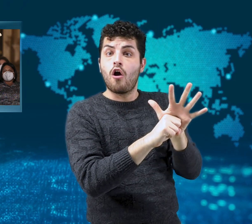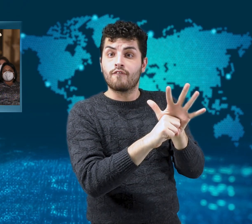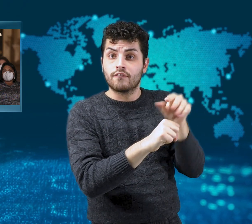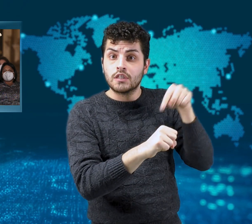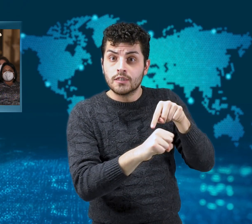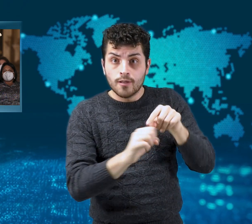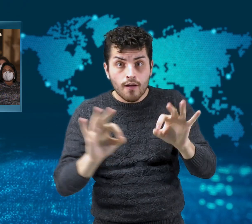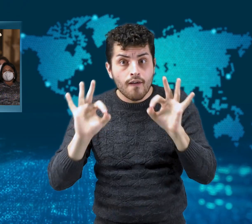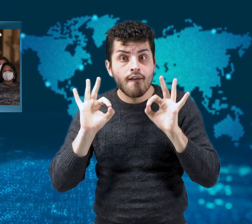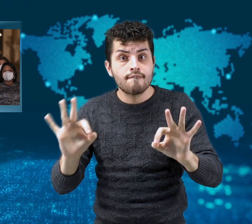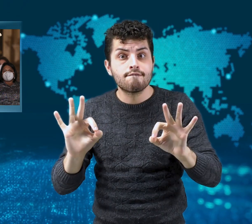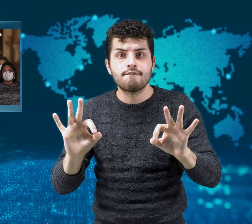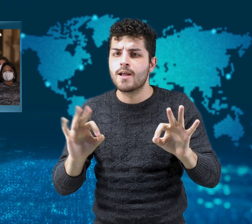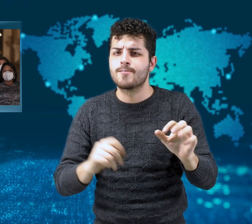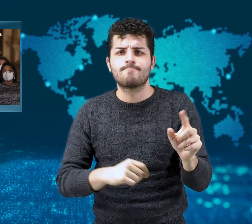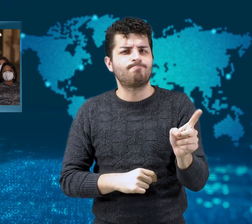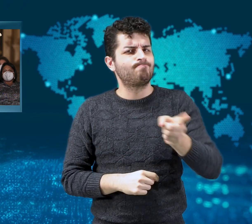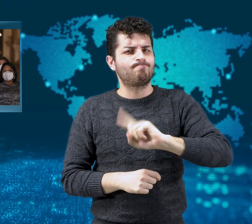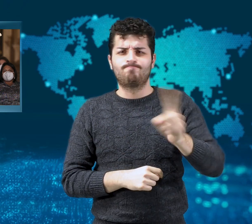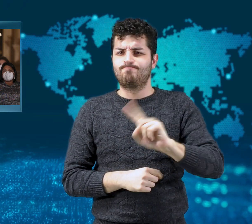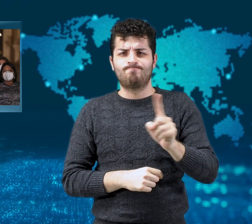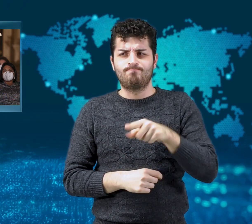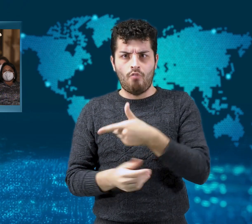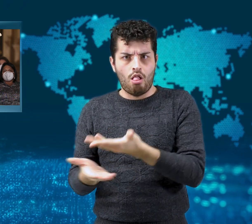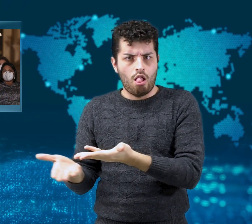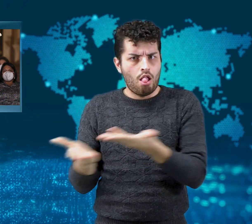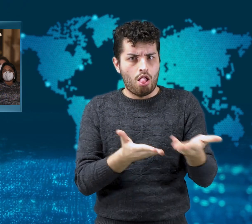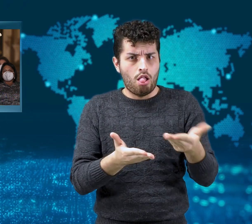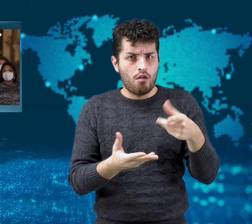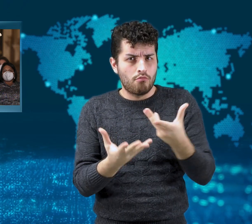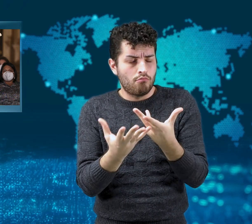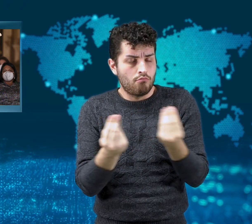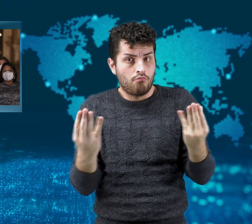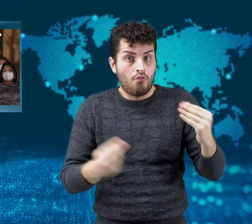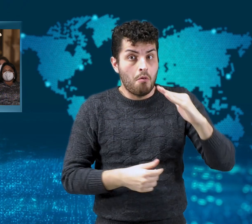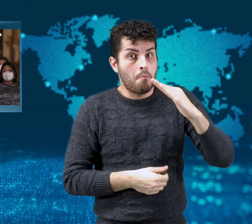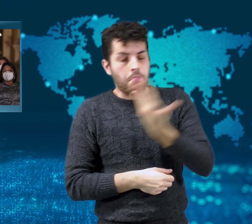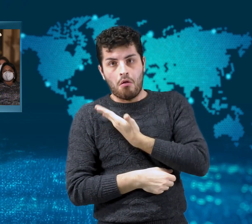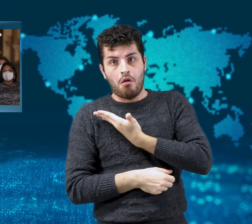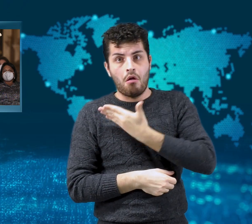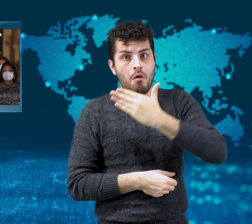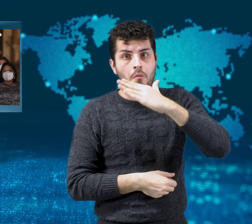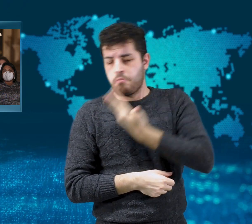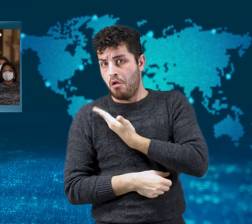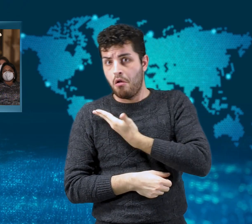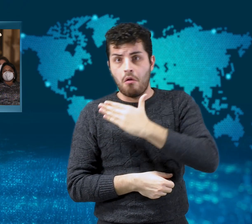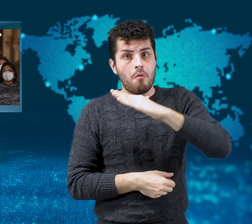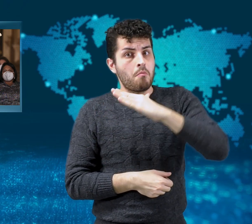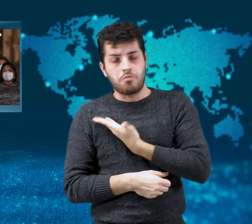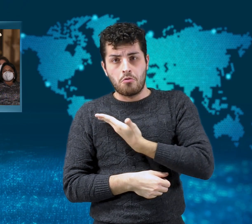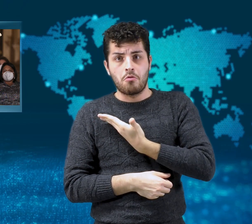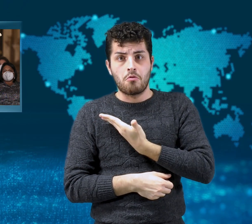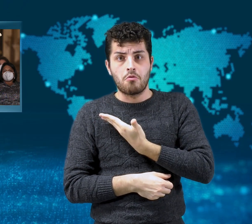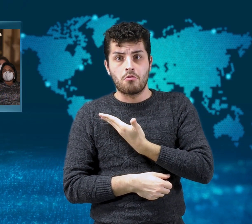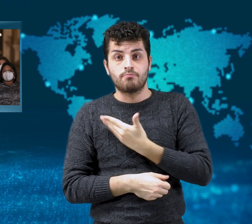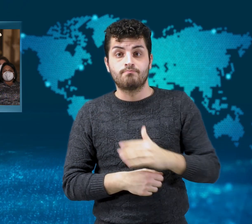The country has experienced increased poverty,